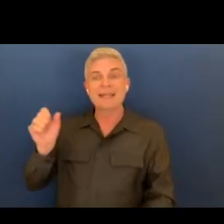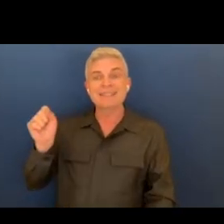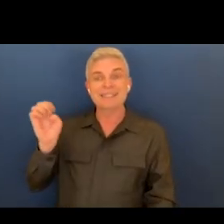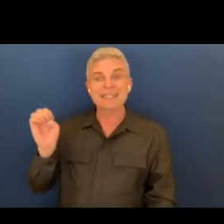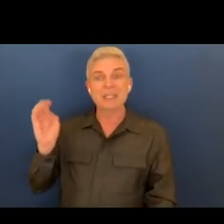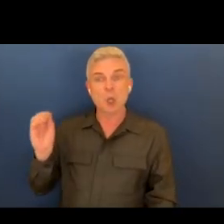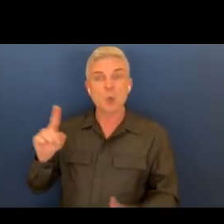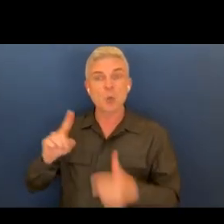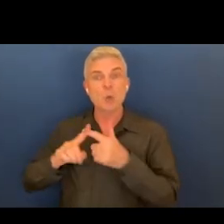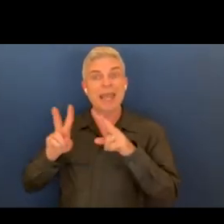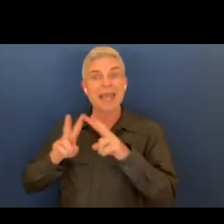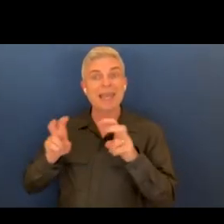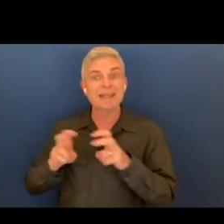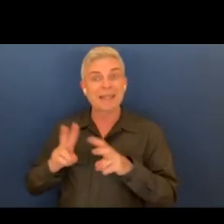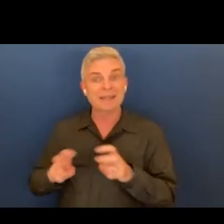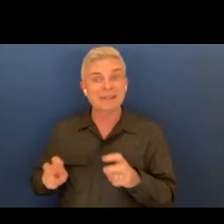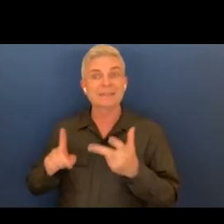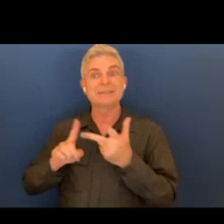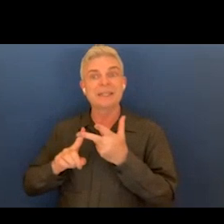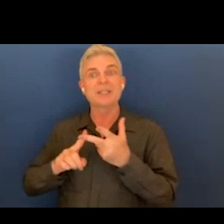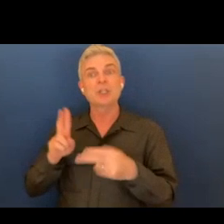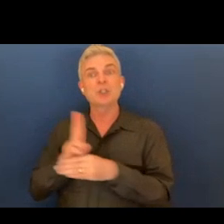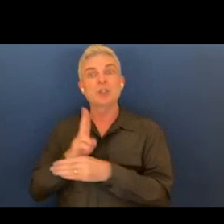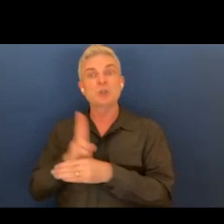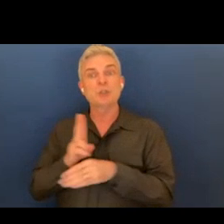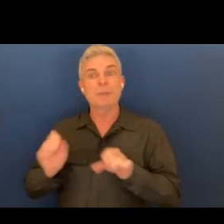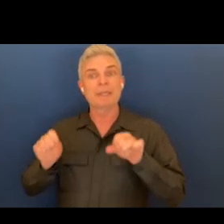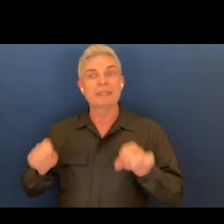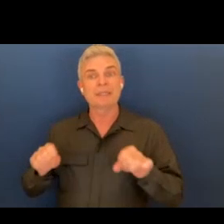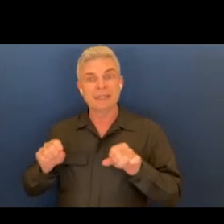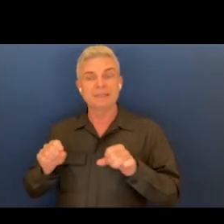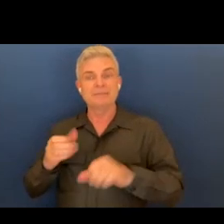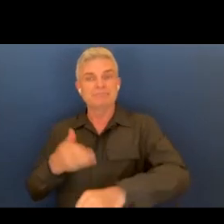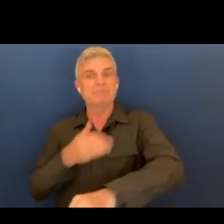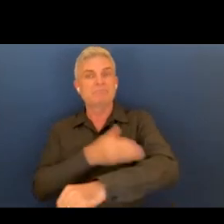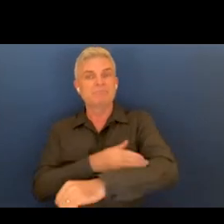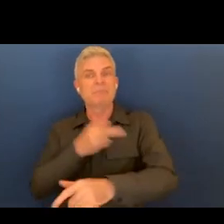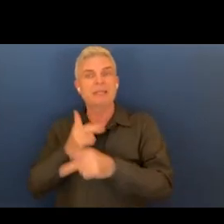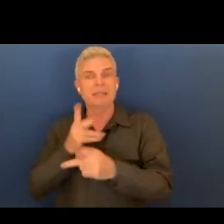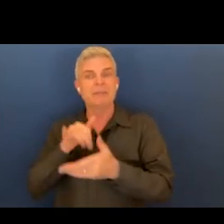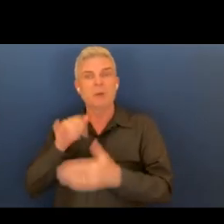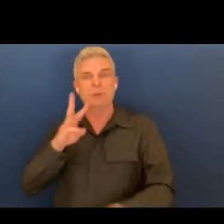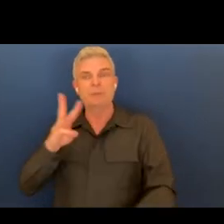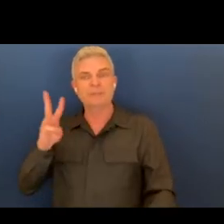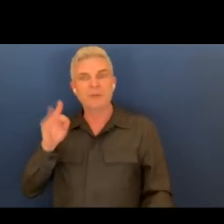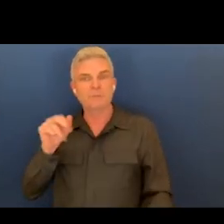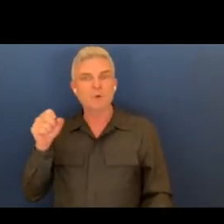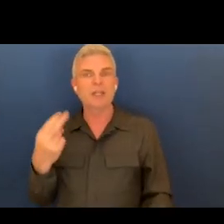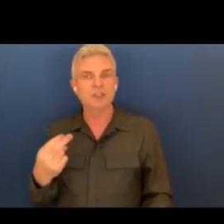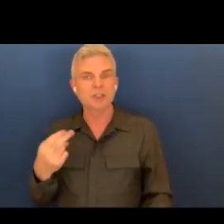and usability enhancements to keep the site fresh and effective. We will hire a student intern to